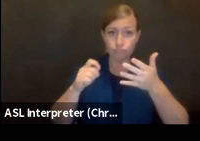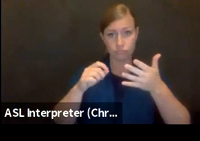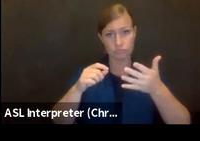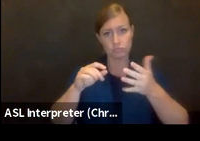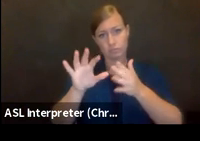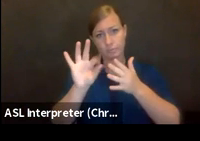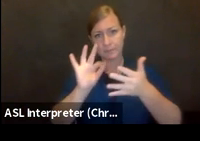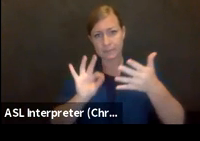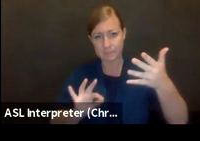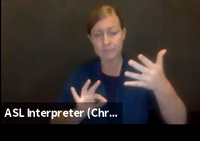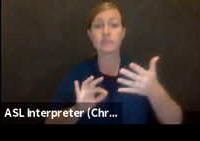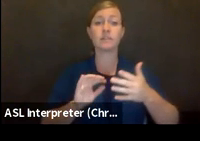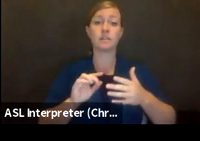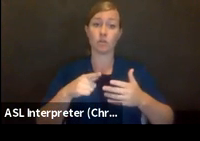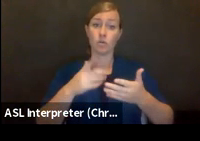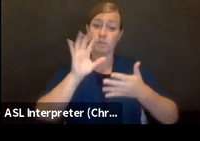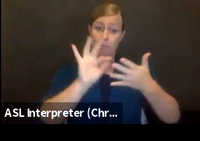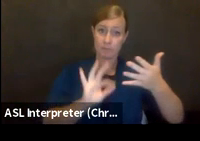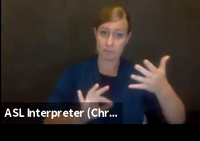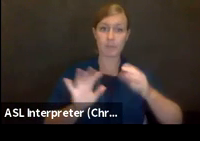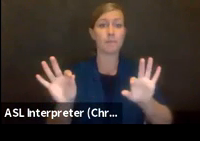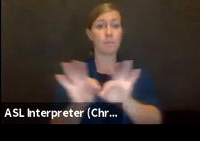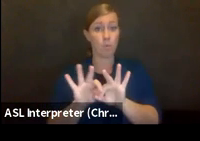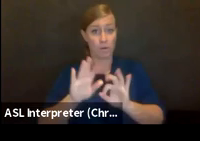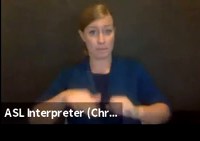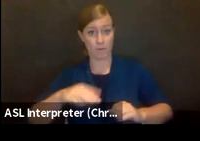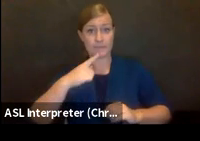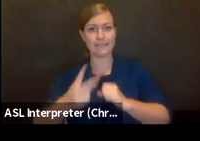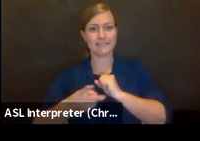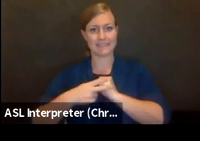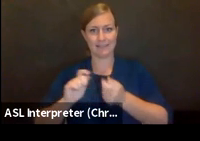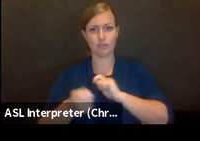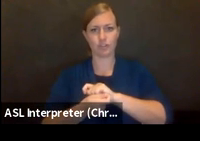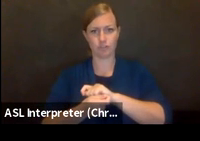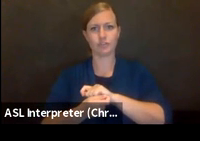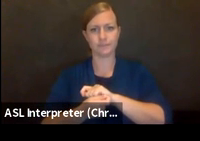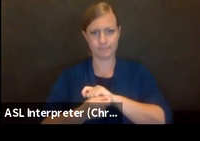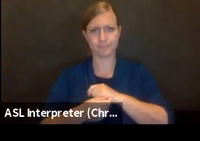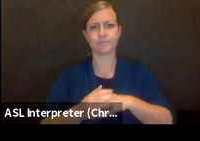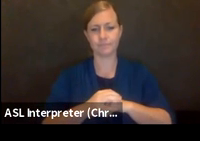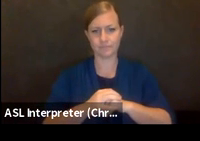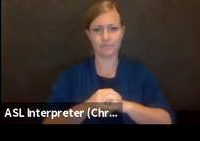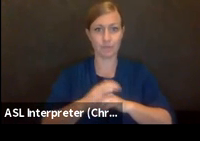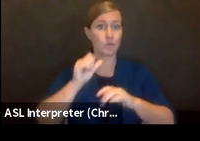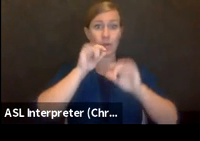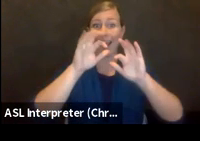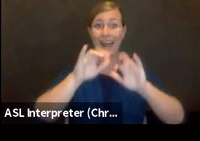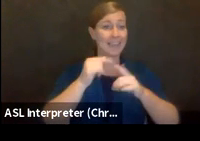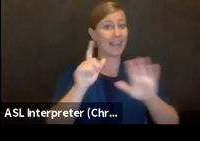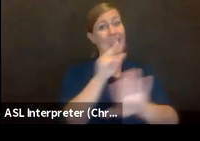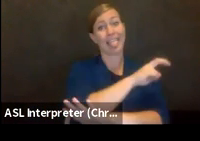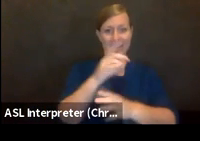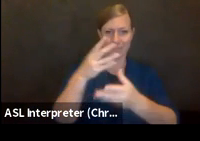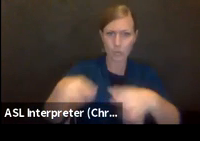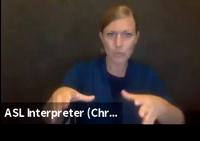ESD 189 - Amy Colburn: Once you're done with changing some of these options you want to save changes. So again, this is one of those don't do all that work and then not save it. It's frustrating.